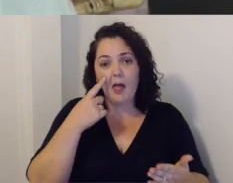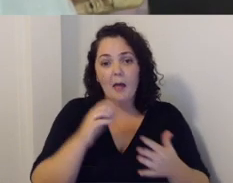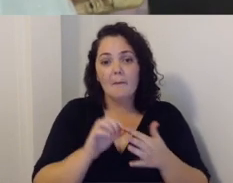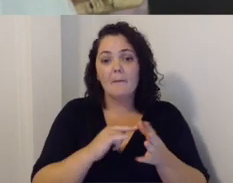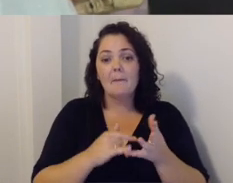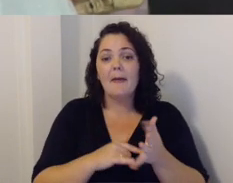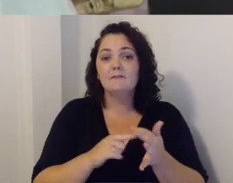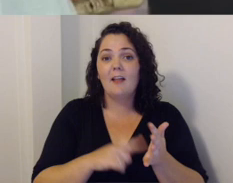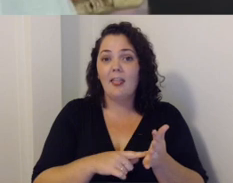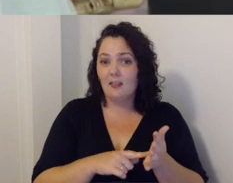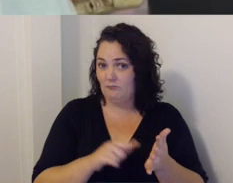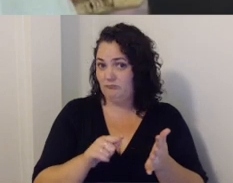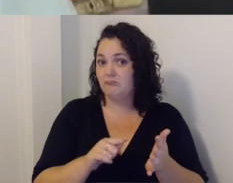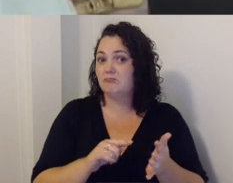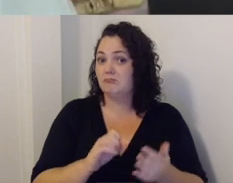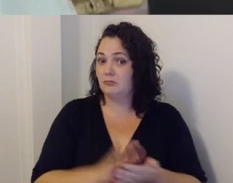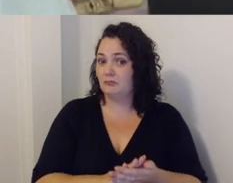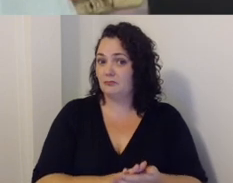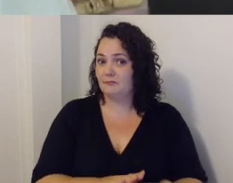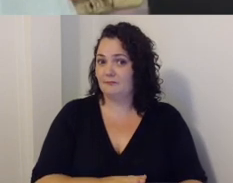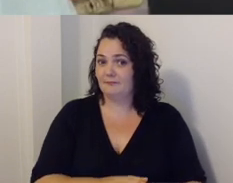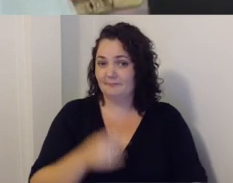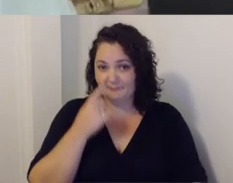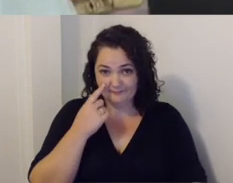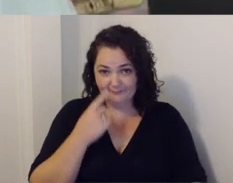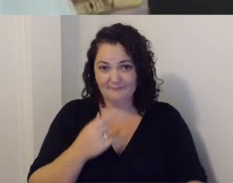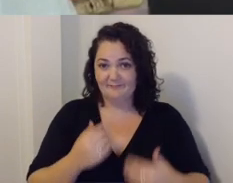those of you who are drawing with pastel, try to get some material down there on the surface